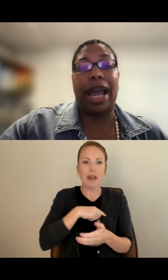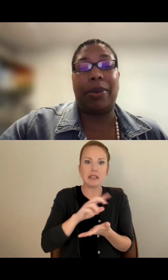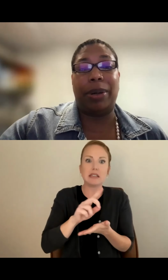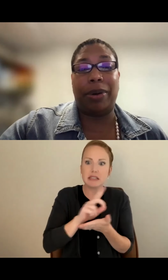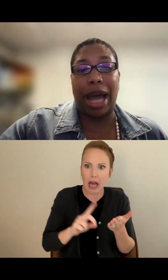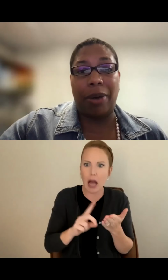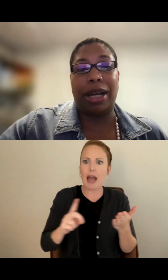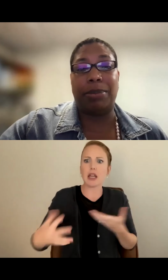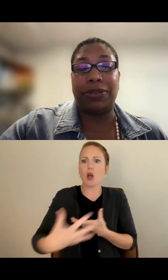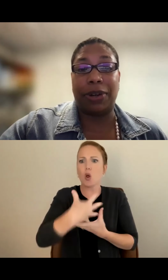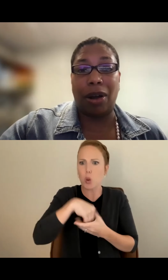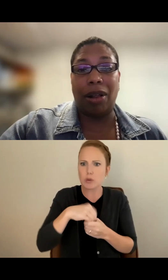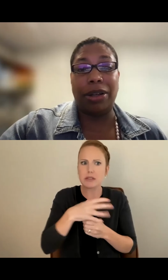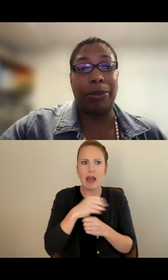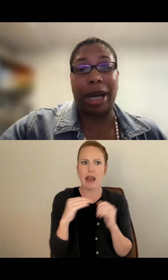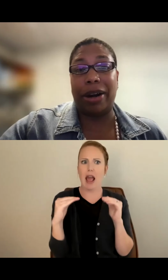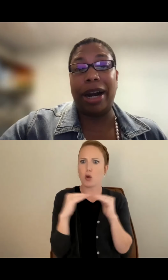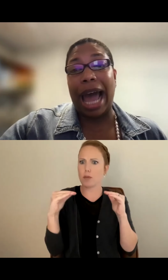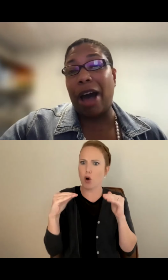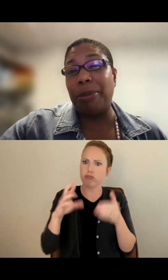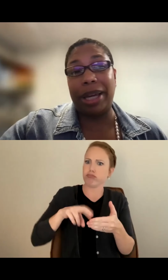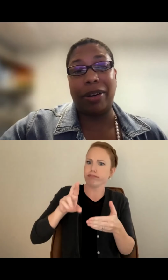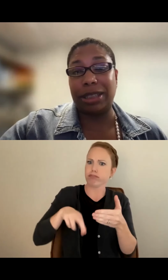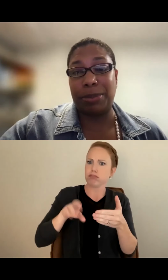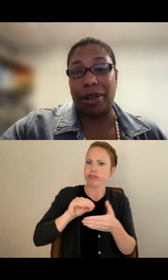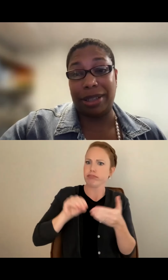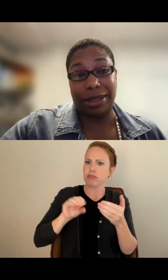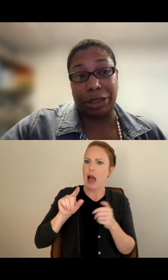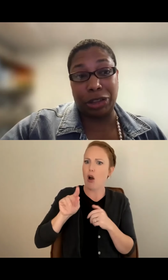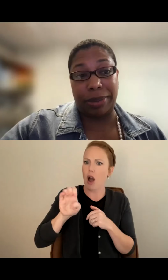and equitable outcomes for all, no matter how big or small the decision?